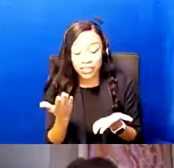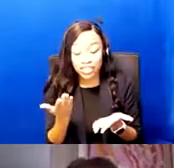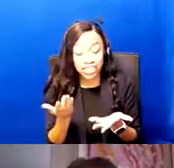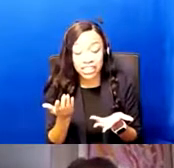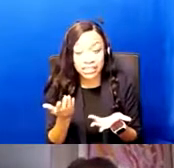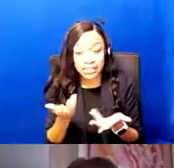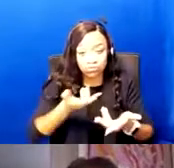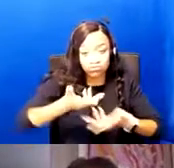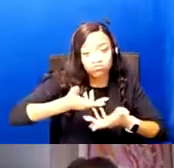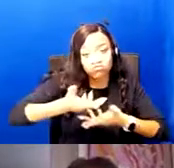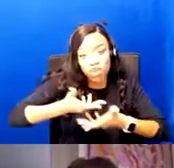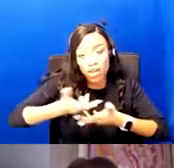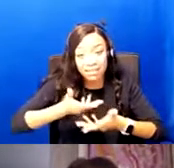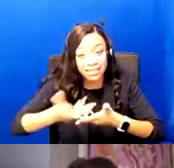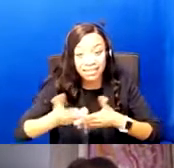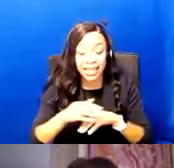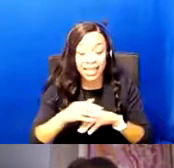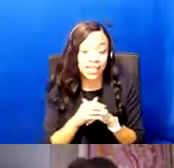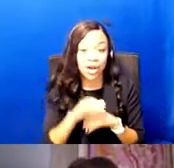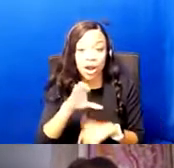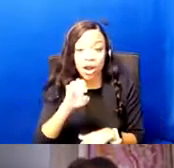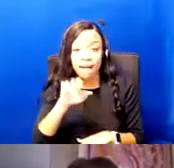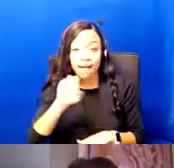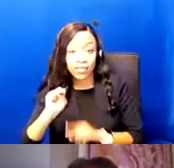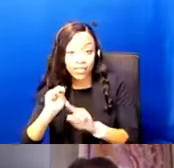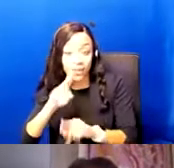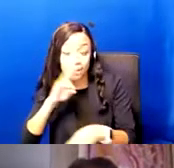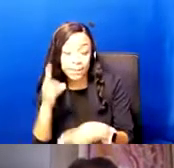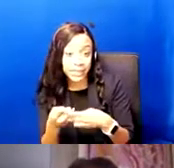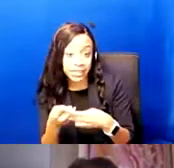Colleen was referencing this as well, I think this is an opportunity for us